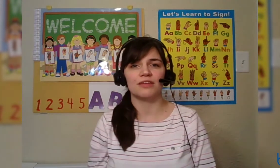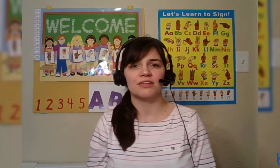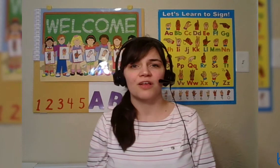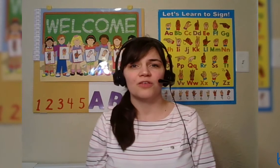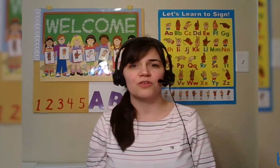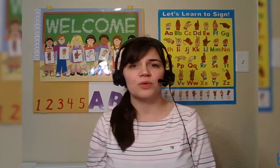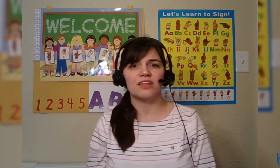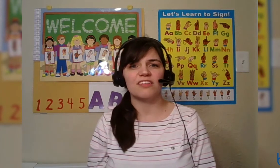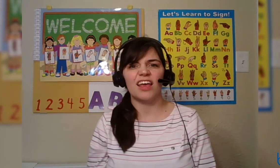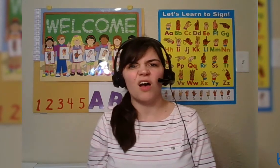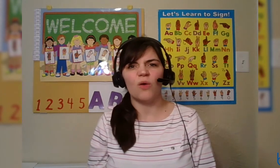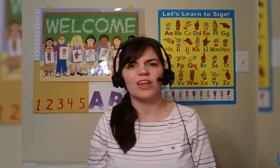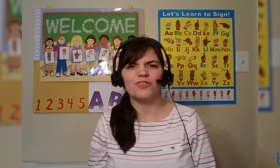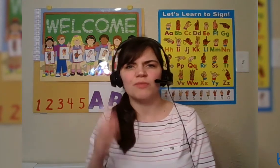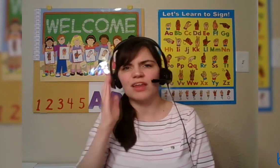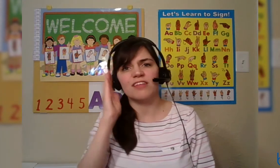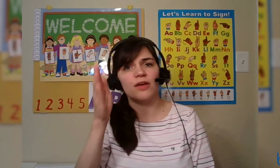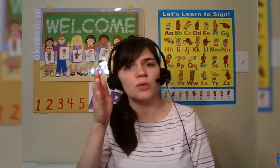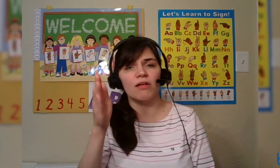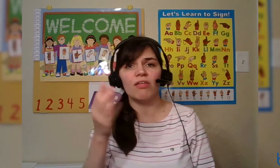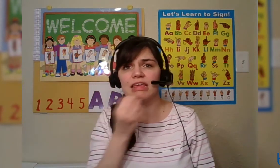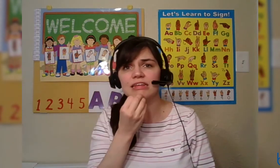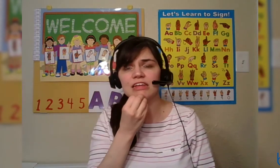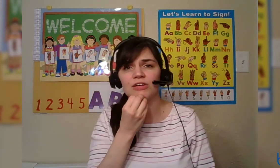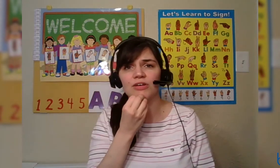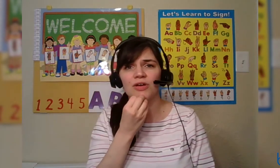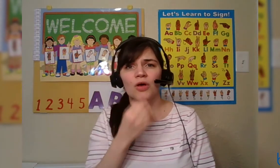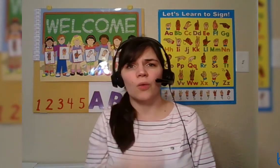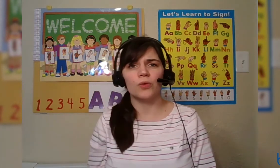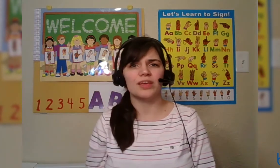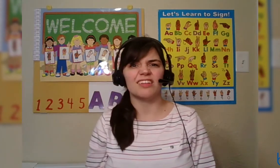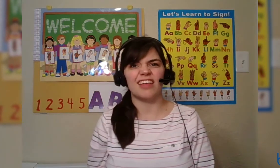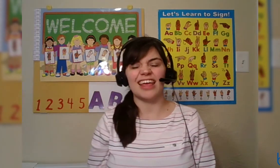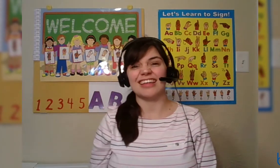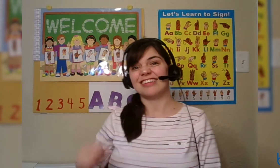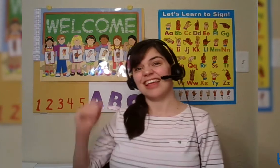So we can say, Oh in a few minutes I will eat dinner or we can say in 10